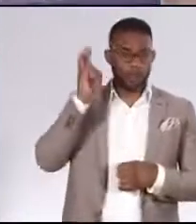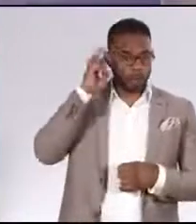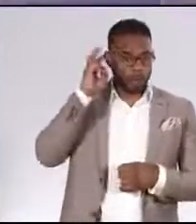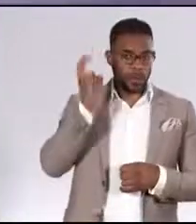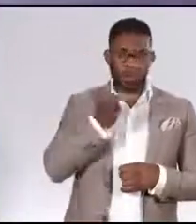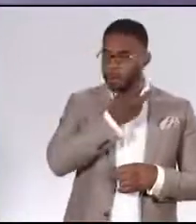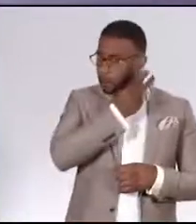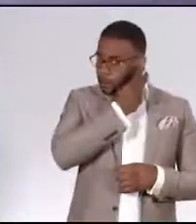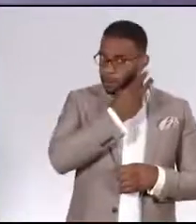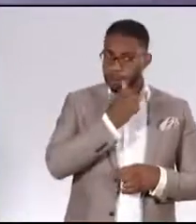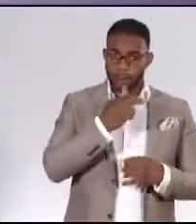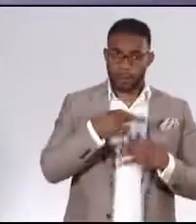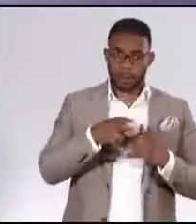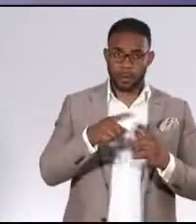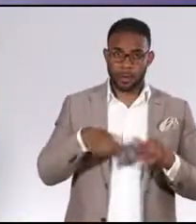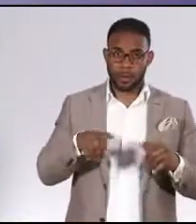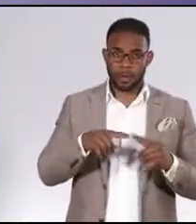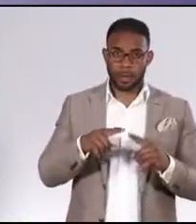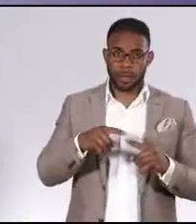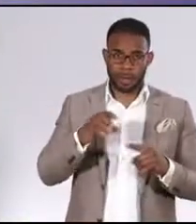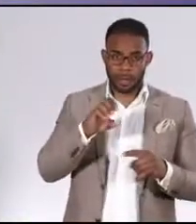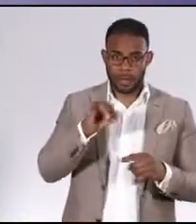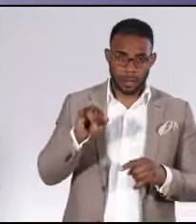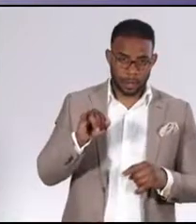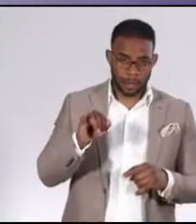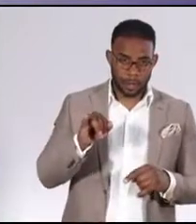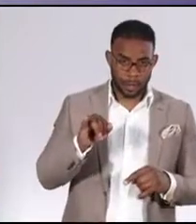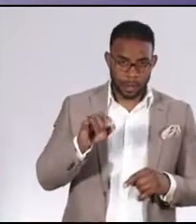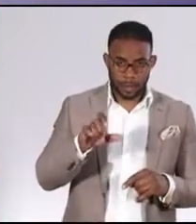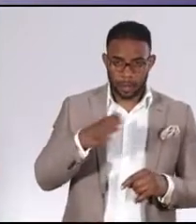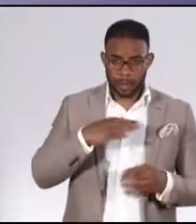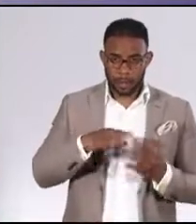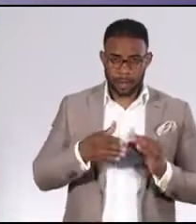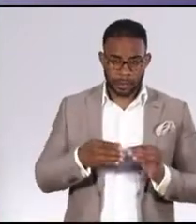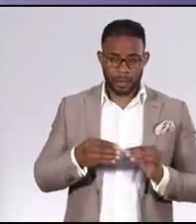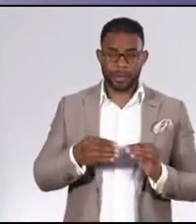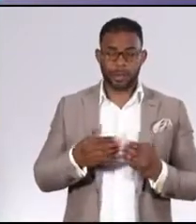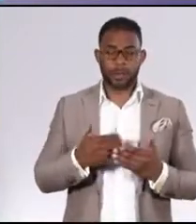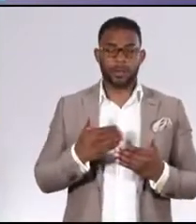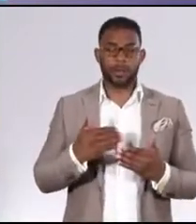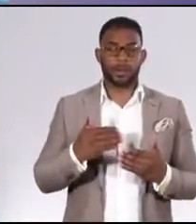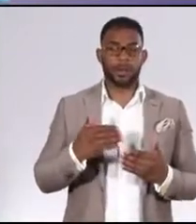would refer to them as c is. This is my story before I did my ci s